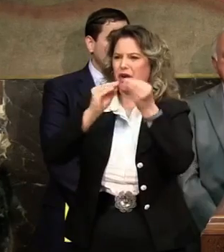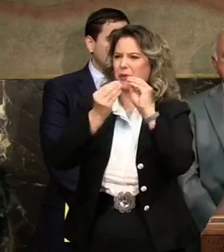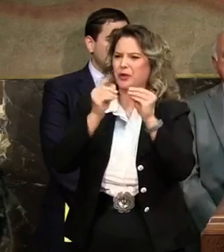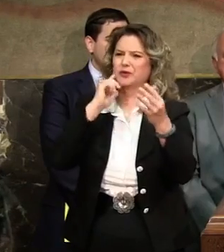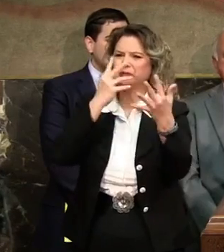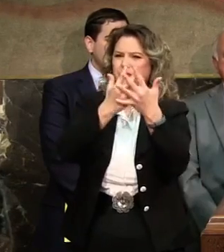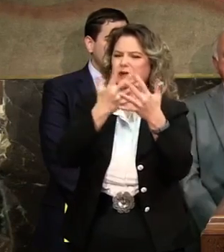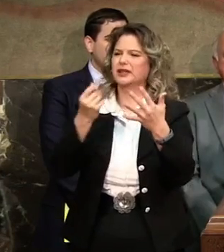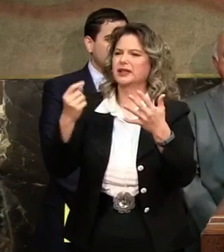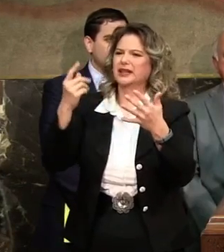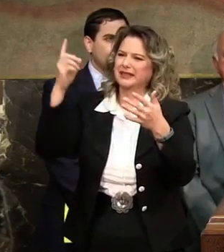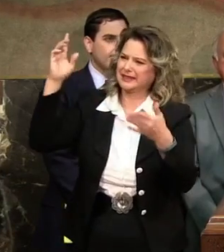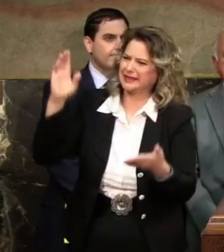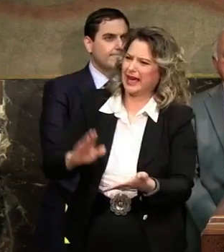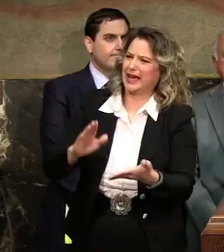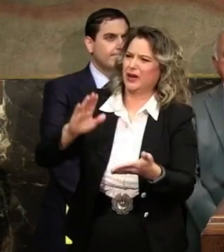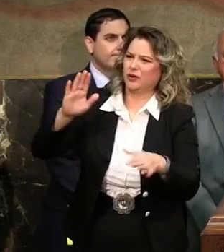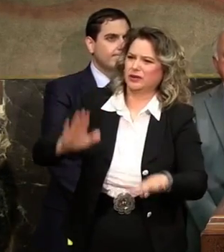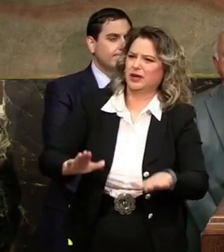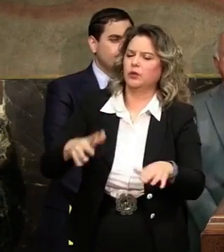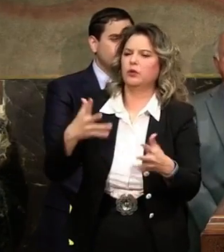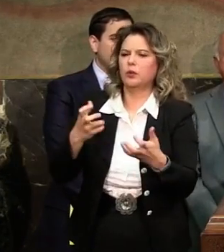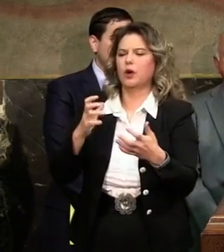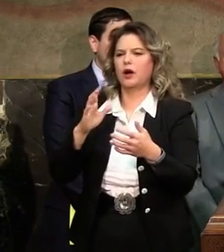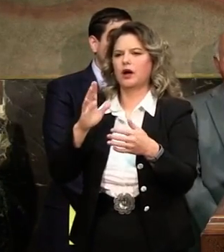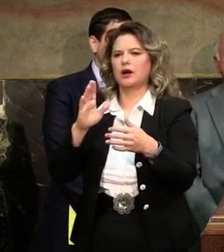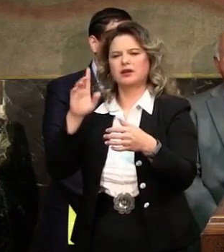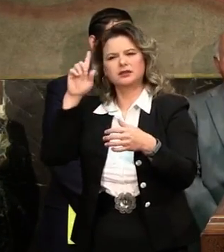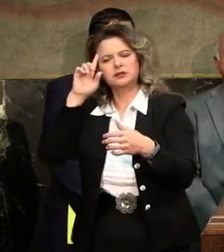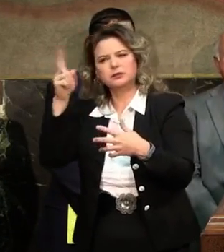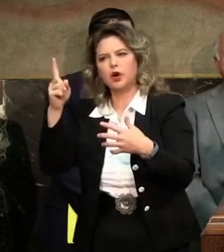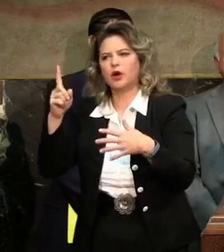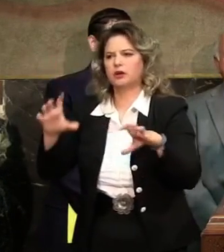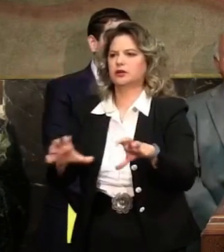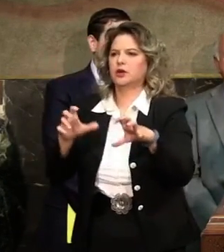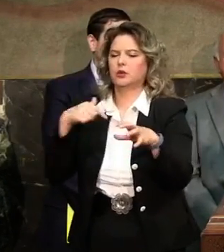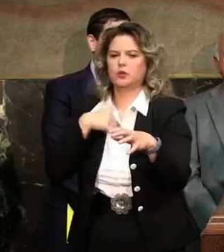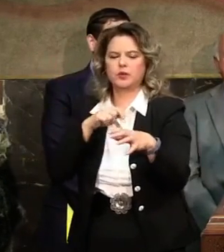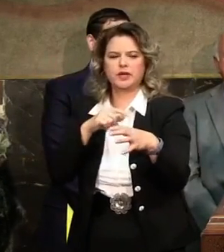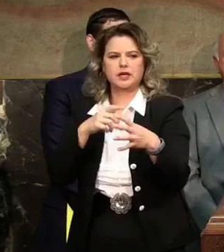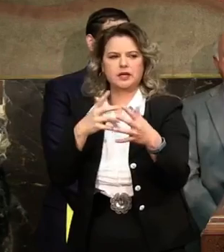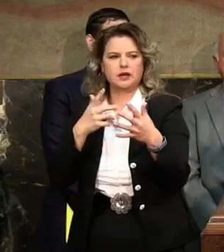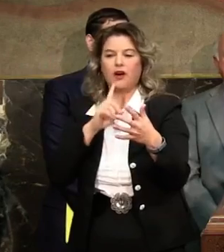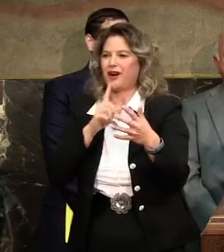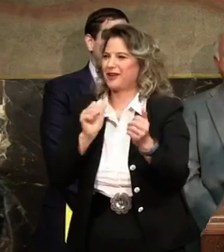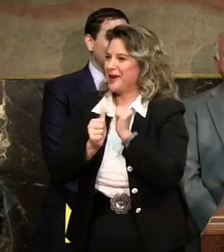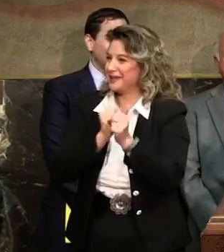we're doing we are competitive people we we want to be the best instead of the